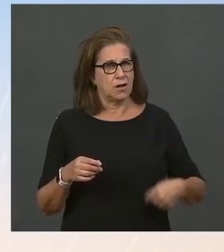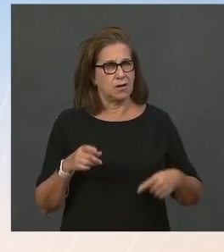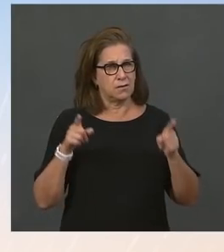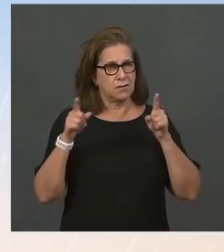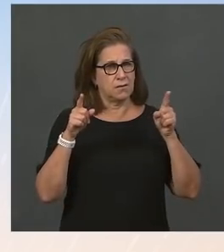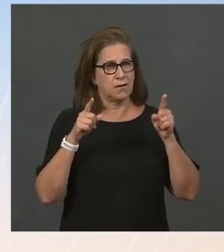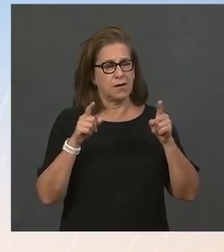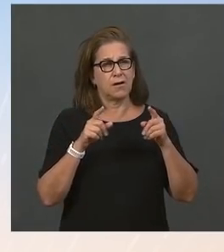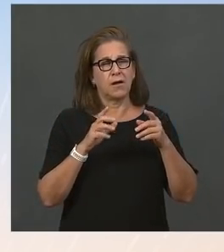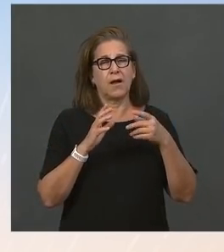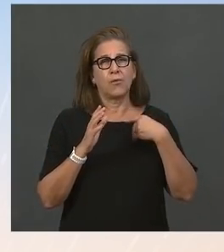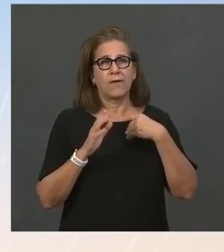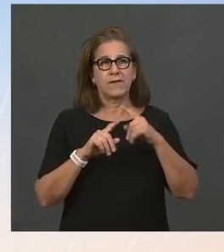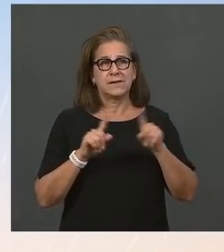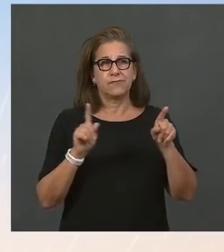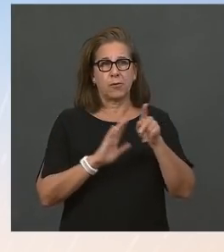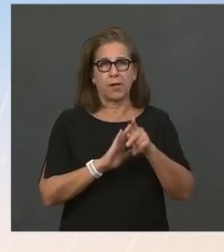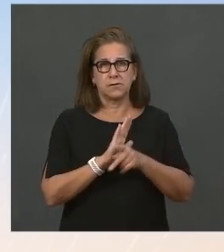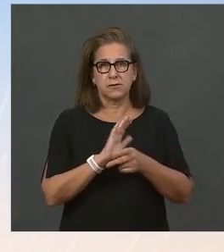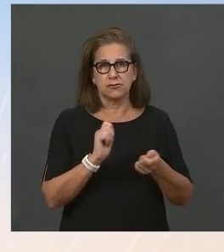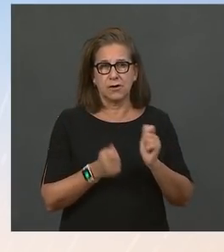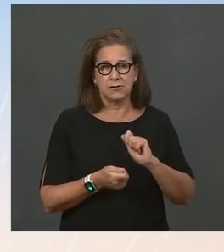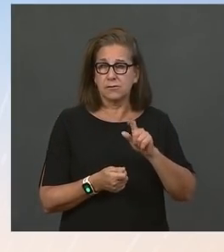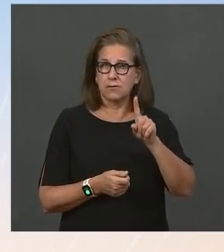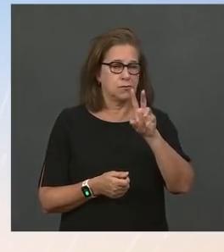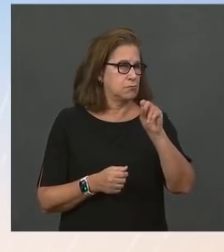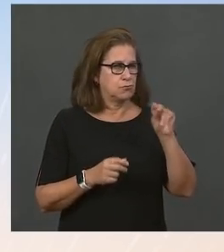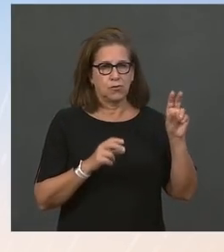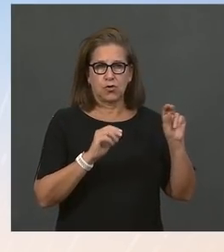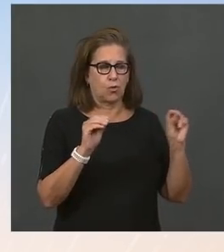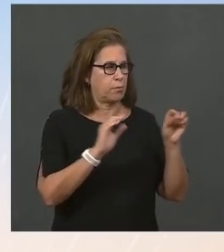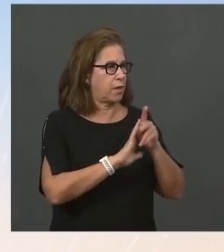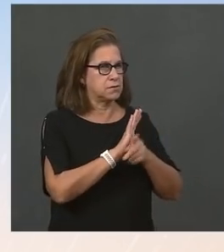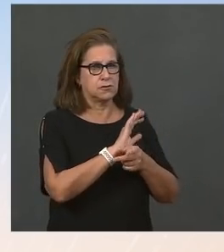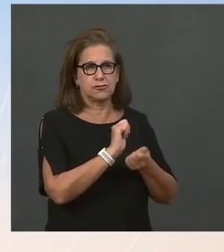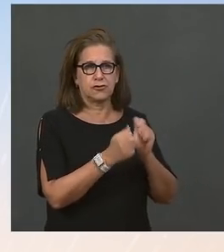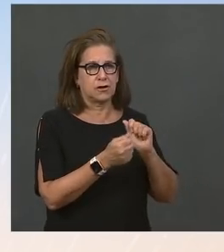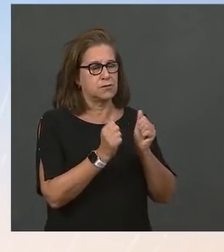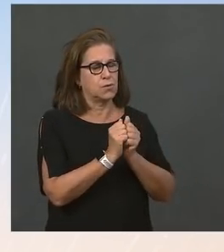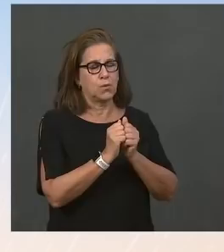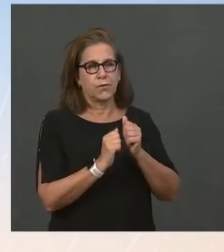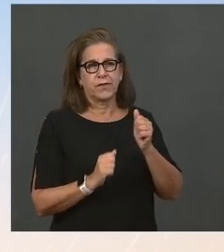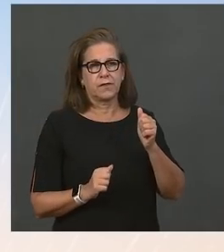The President was not announcing any change in our policy nor has he made a decision to change our policy.